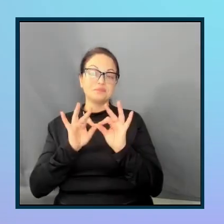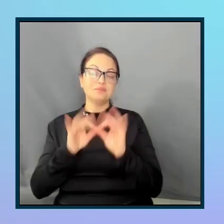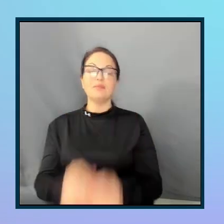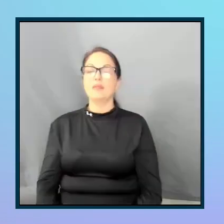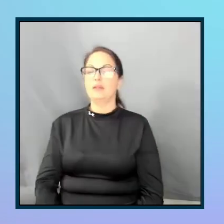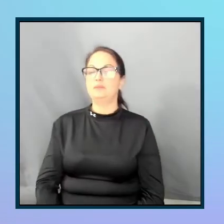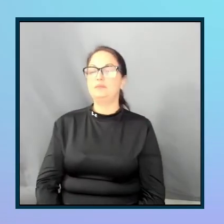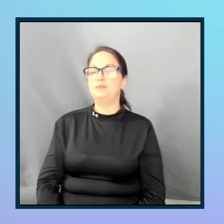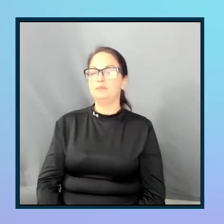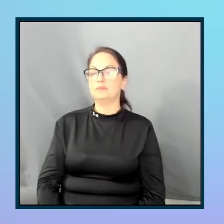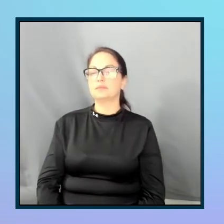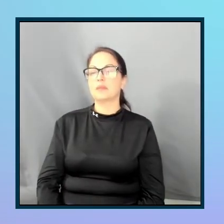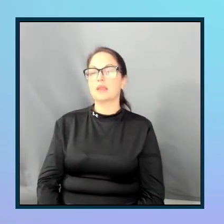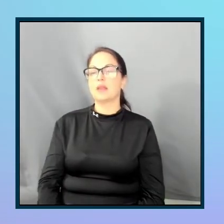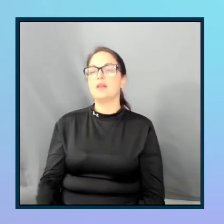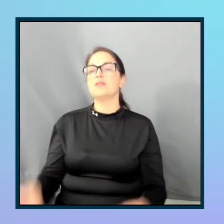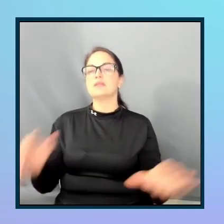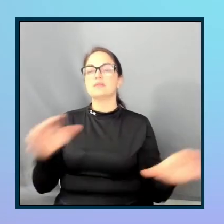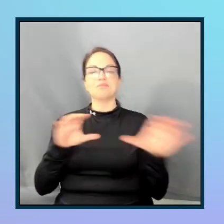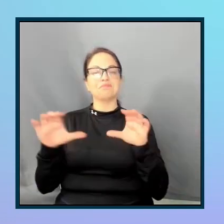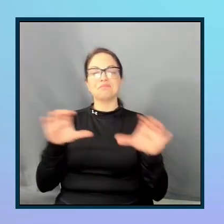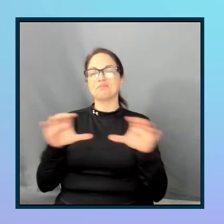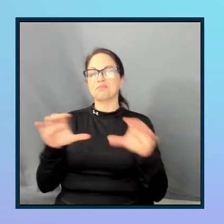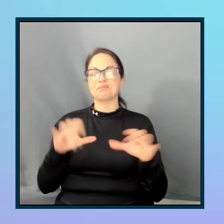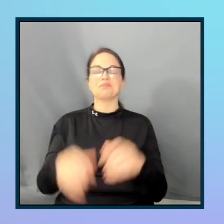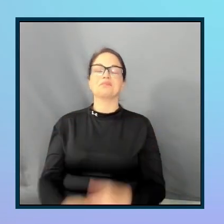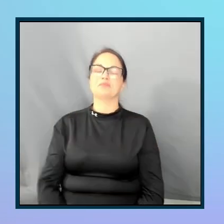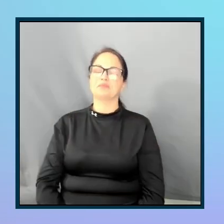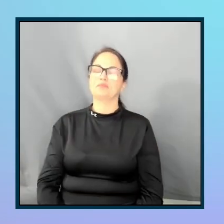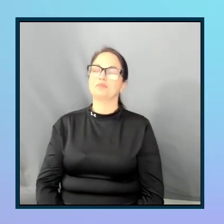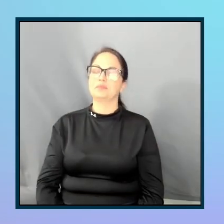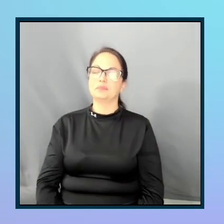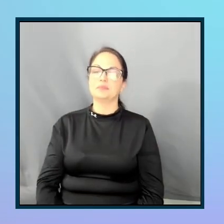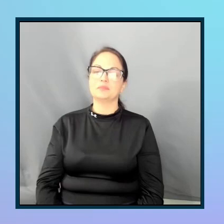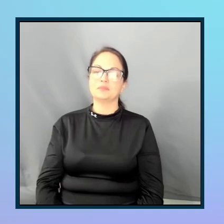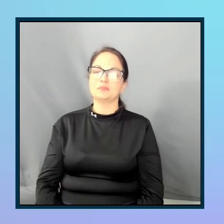It's about taking action however small it might be. Exactly.